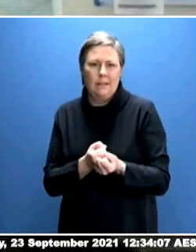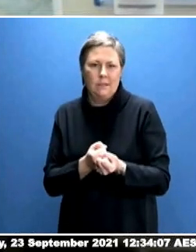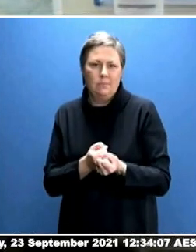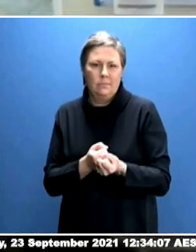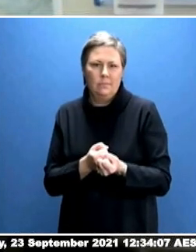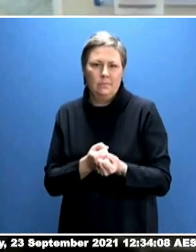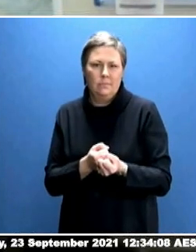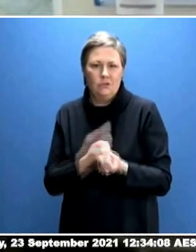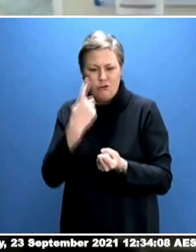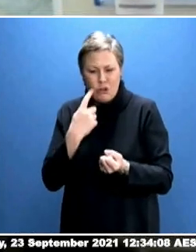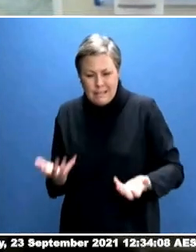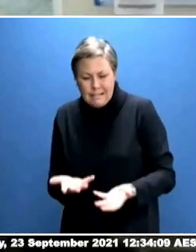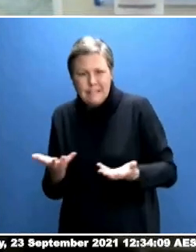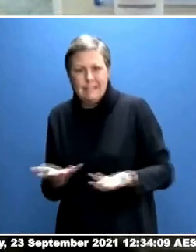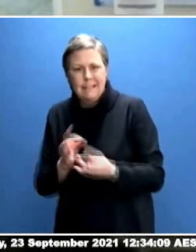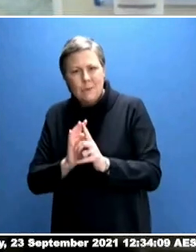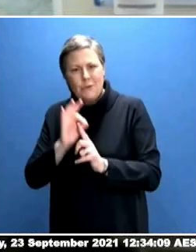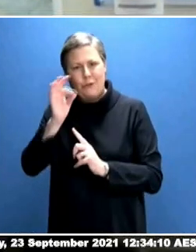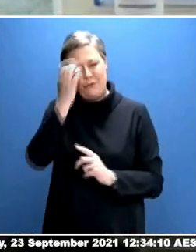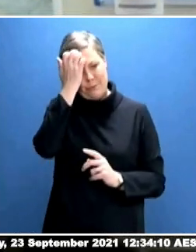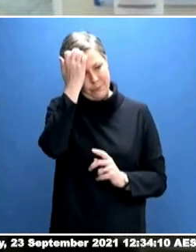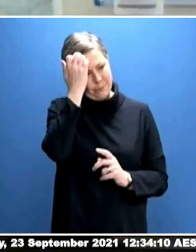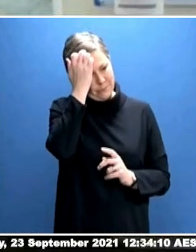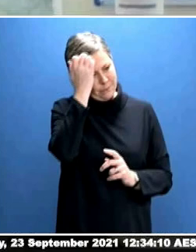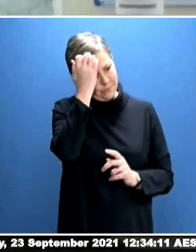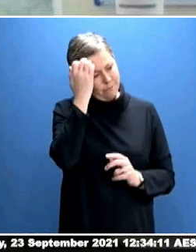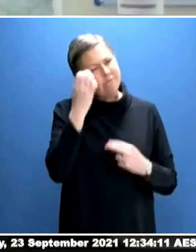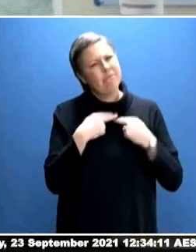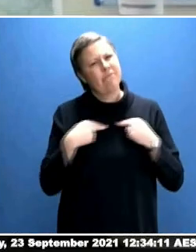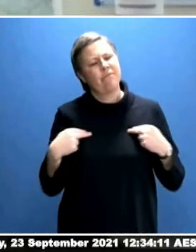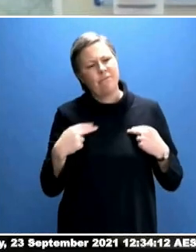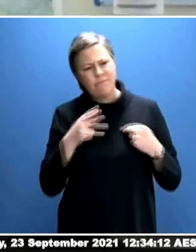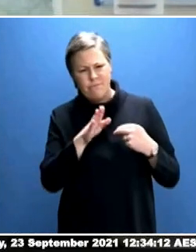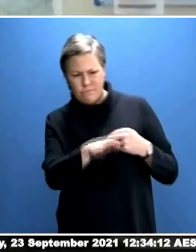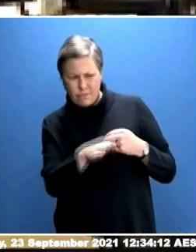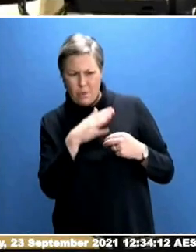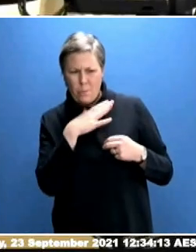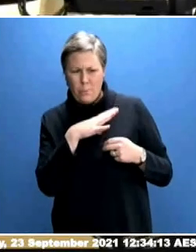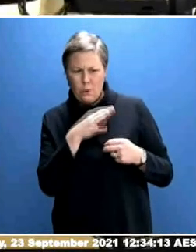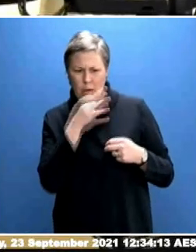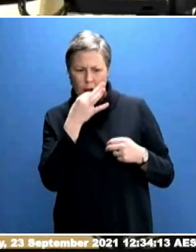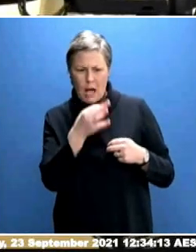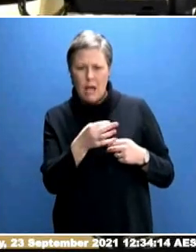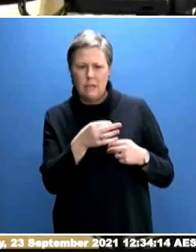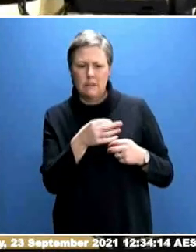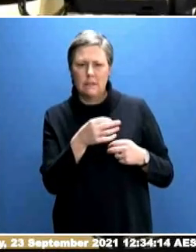Yes, thank you Mr Espie. Can I just interrupt there. Sorry, but can I ask if we could just go to the next page of the